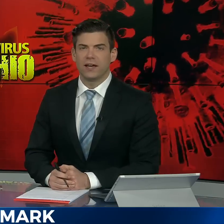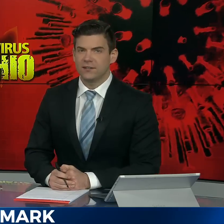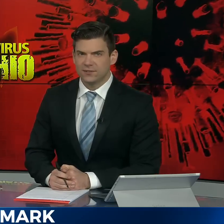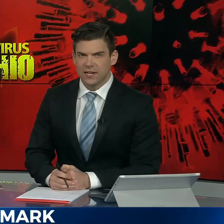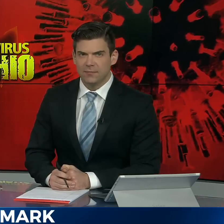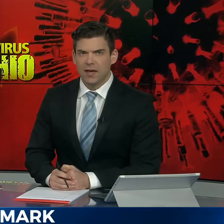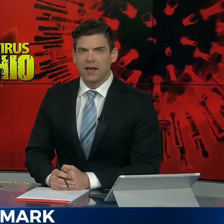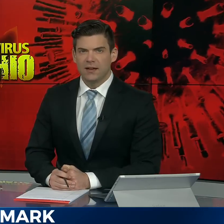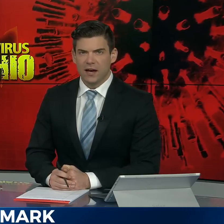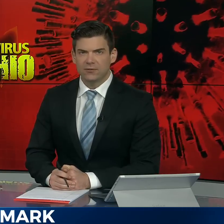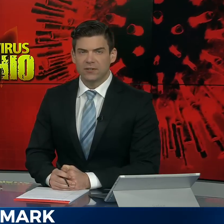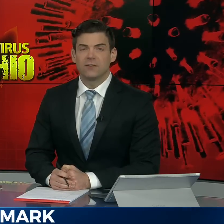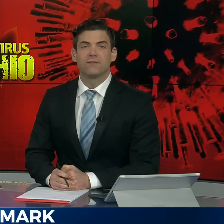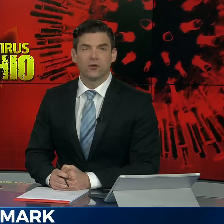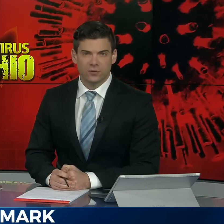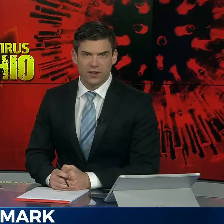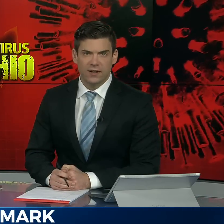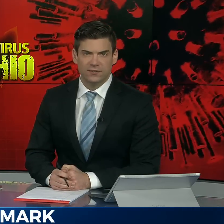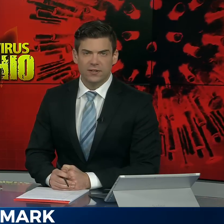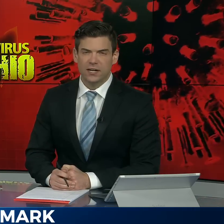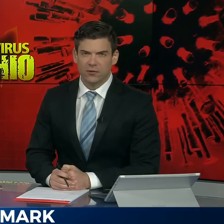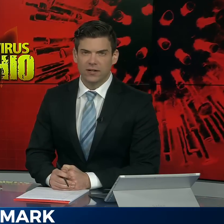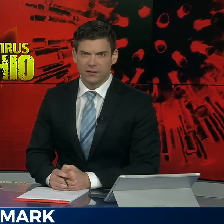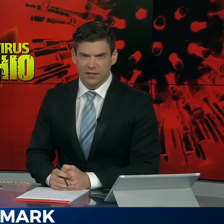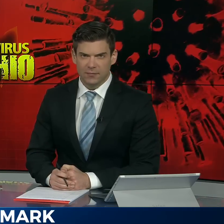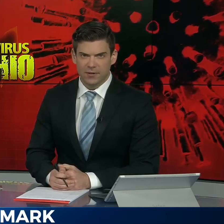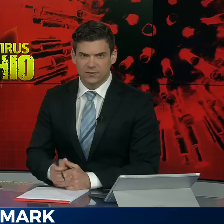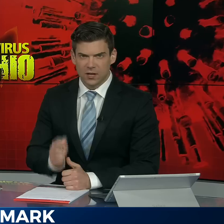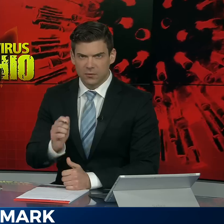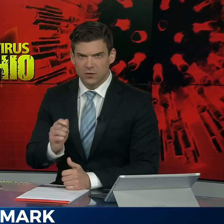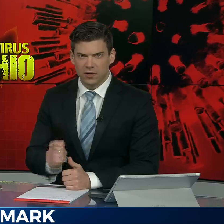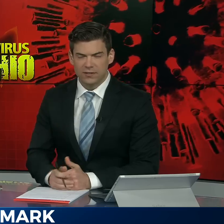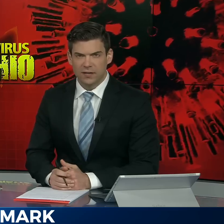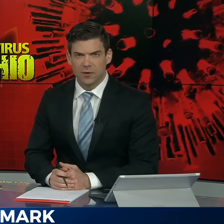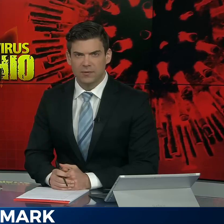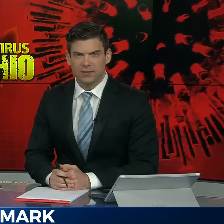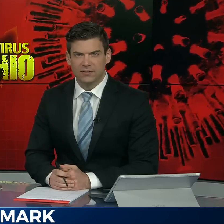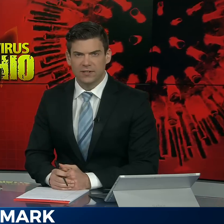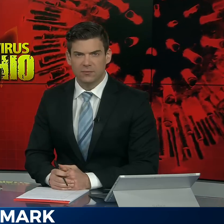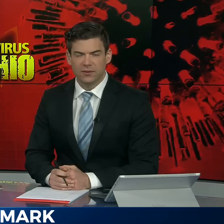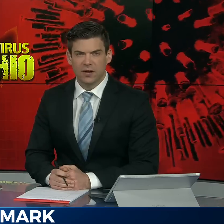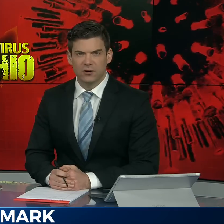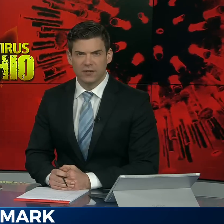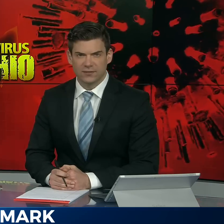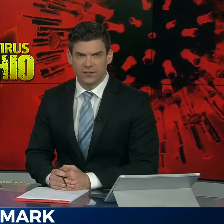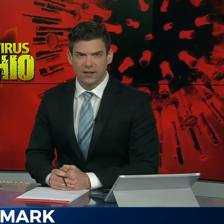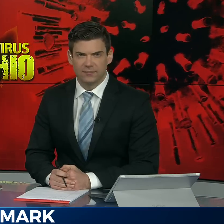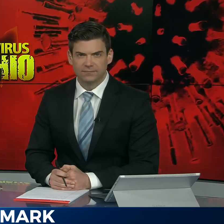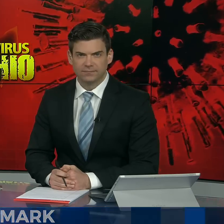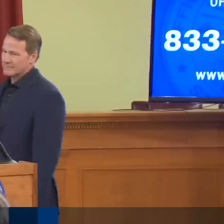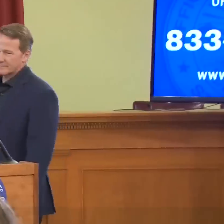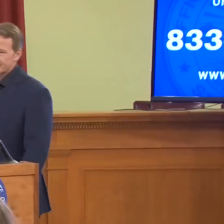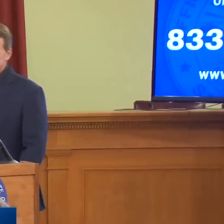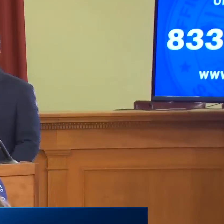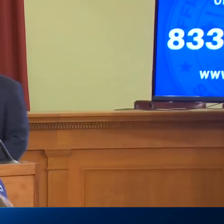THIS IS THE FOURTH DAY IN A ROW THAT HE AND HIS TEAM HAVE GIVEN US AN UPDATE ON COVID-19. WE KNOW NOW THERE ARE 26 CONFIRMED CASES IN OHIO.